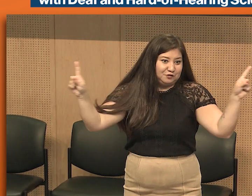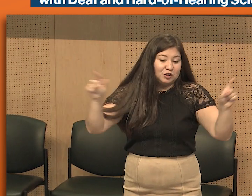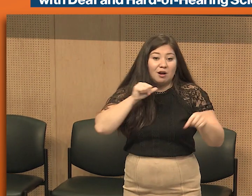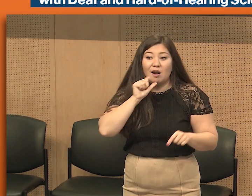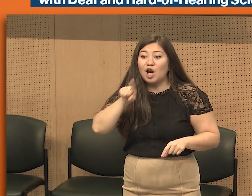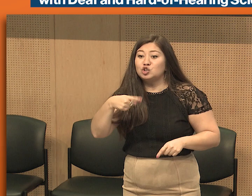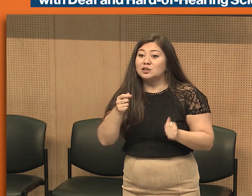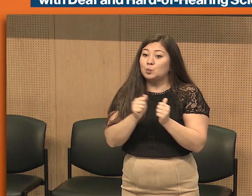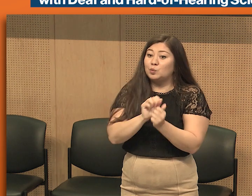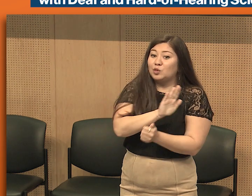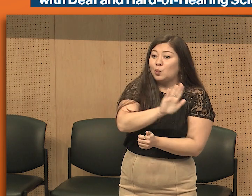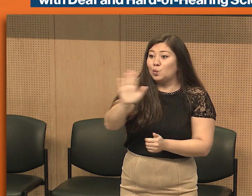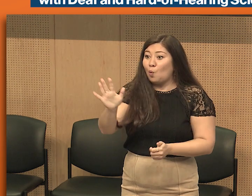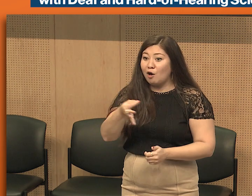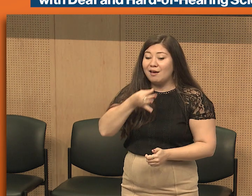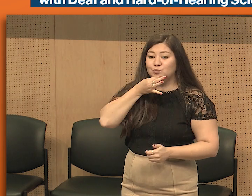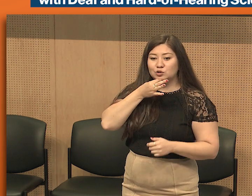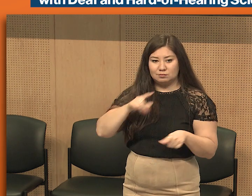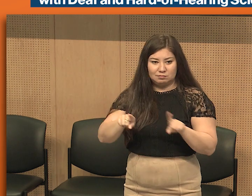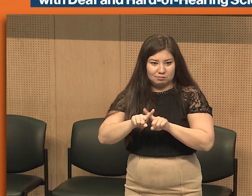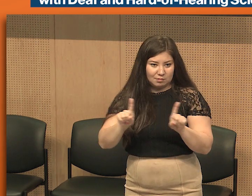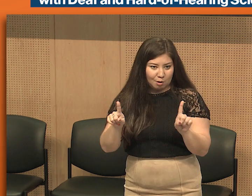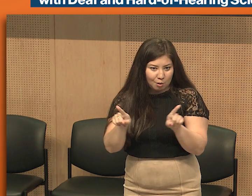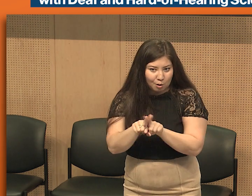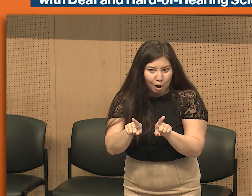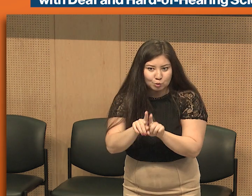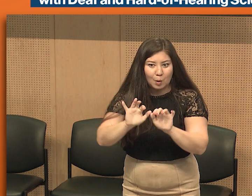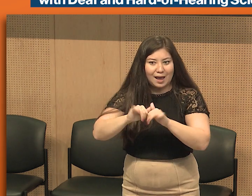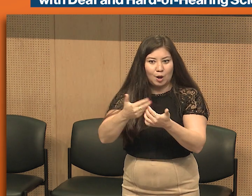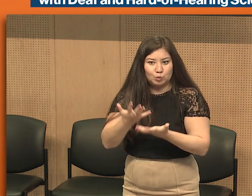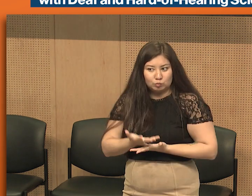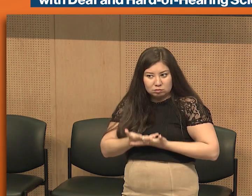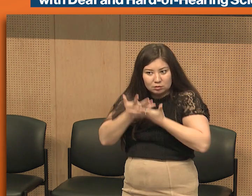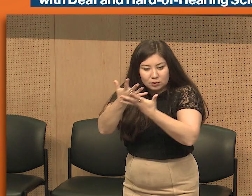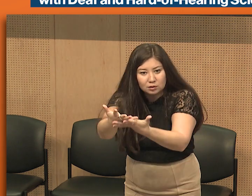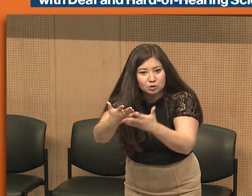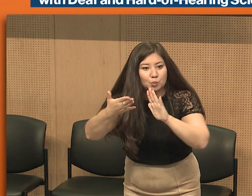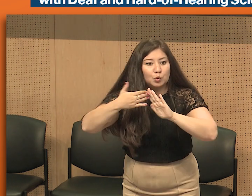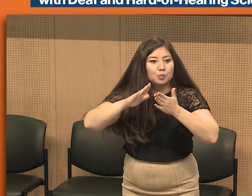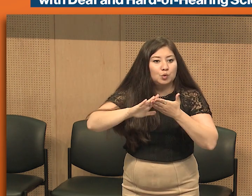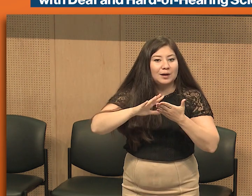Who your audience is makes a difference because you have to make sure that you convey your information